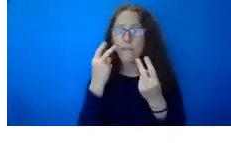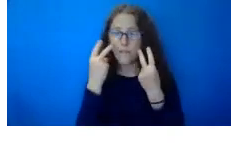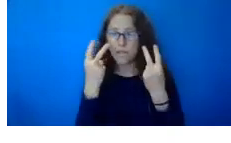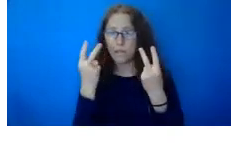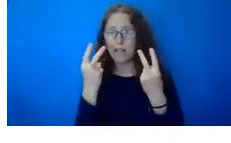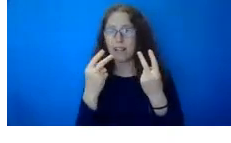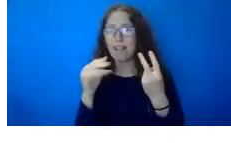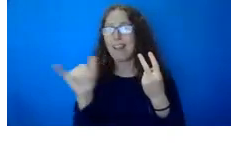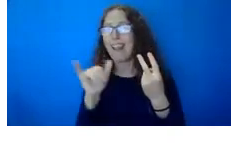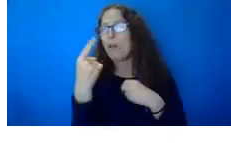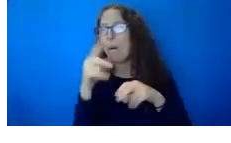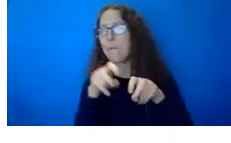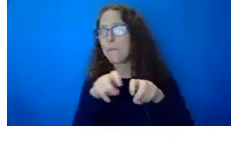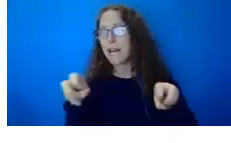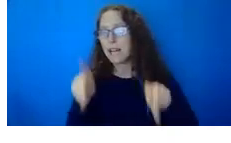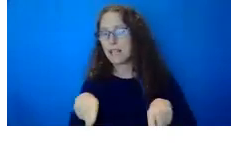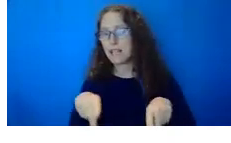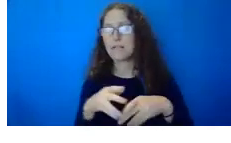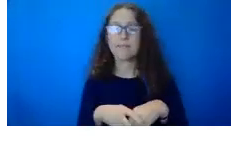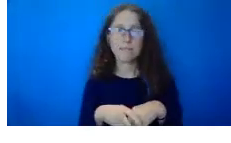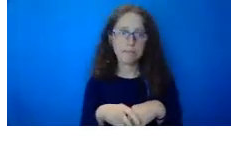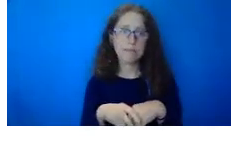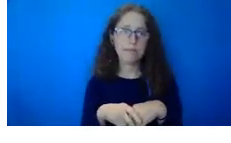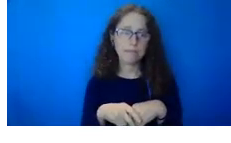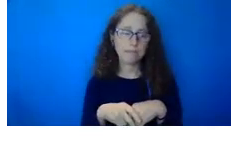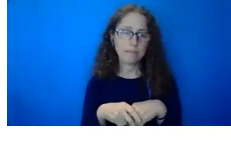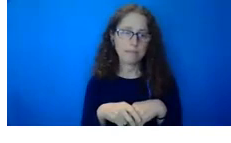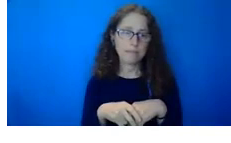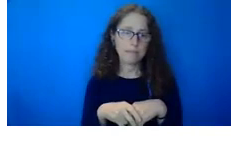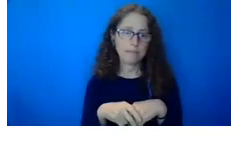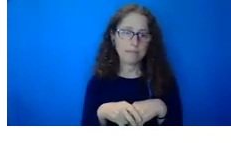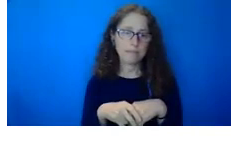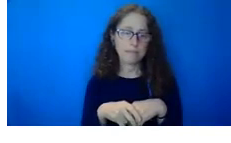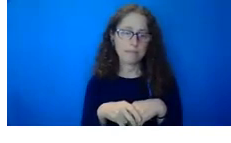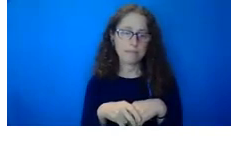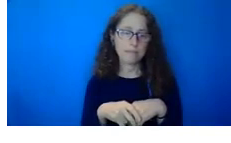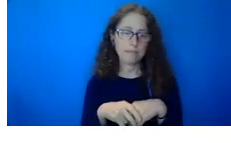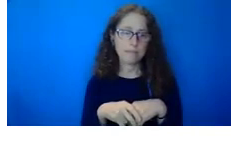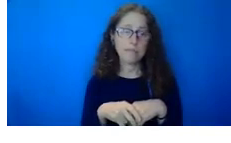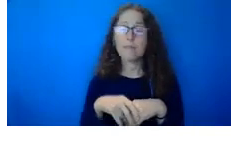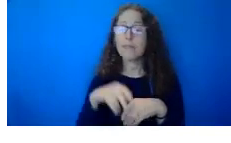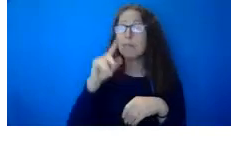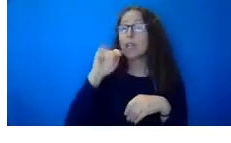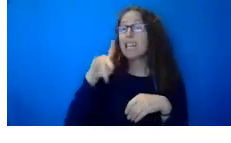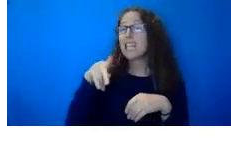. AS YOU CAN ALSO SEE, WE ARE PROVIDING ASL INTERPRETATION